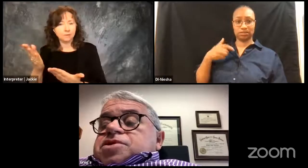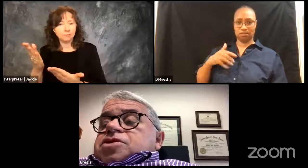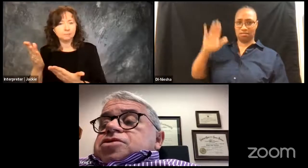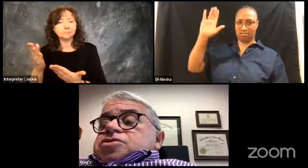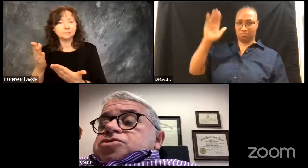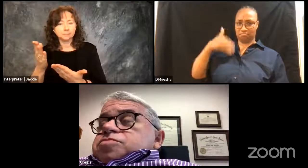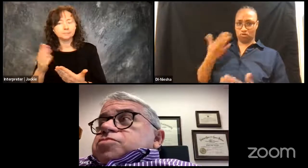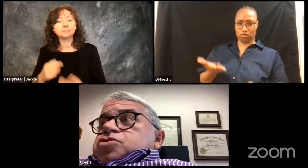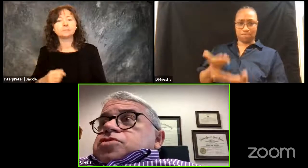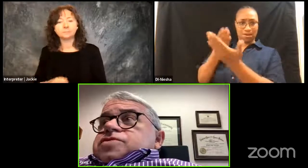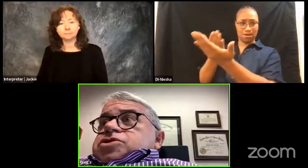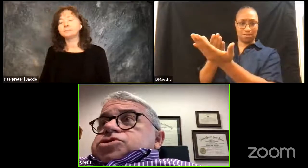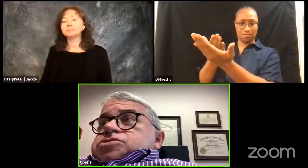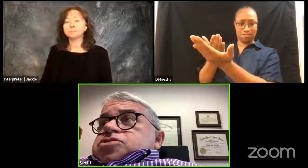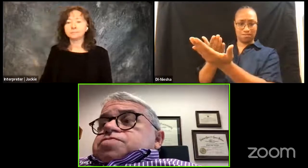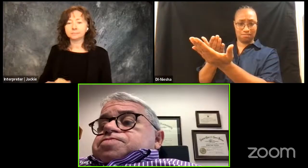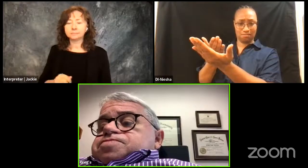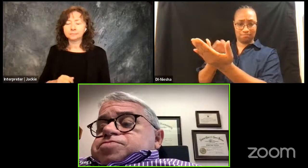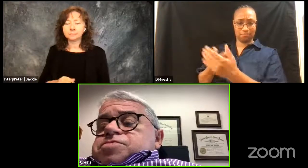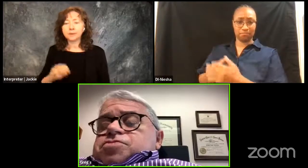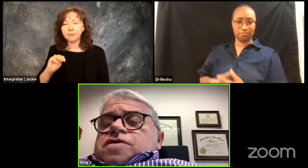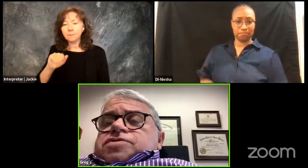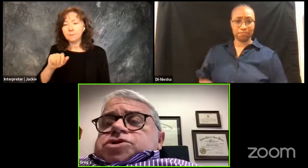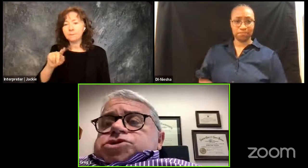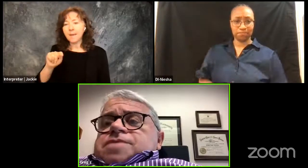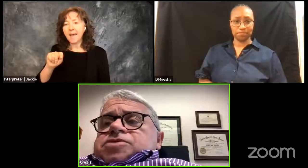MATHEW McCOLLOUGH: Second.